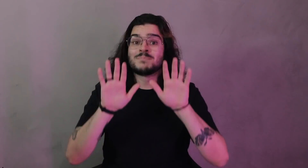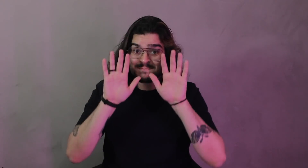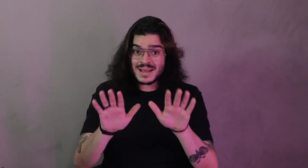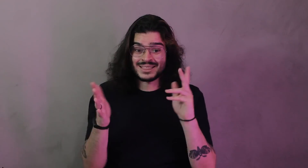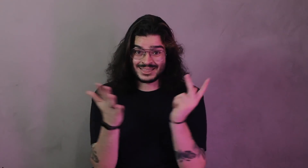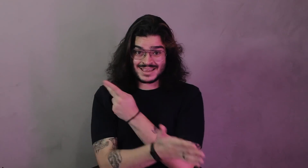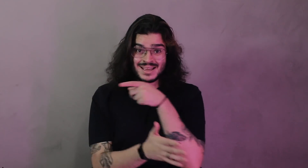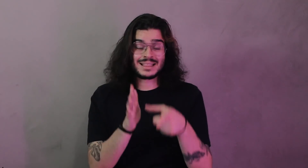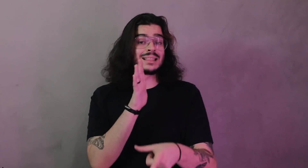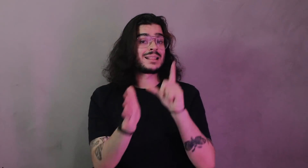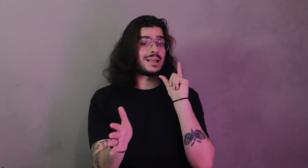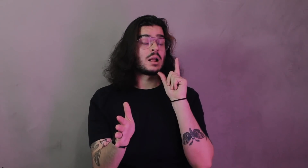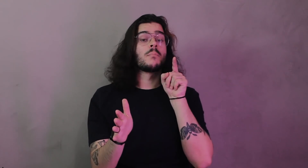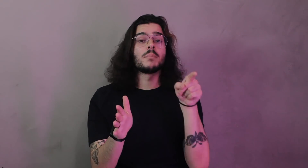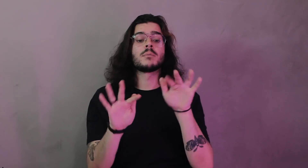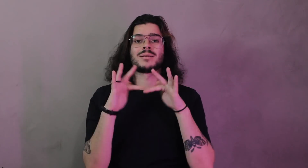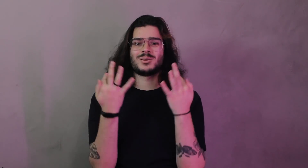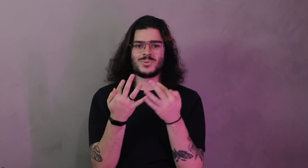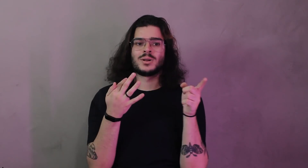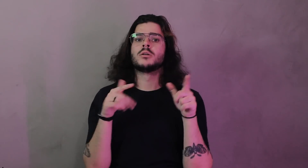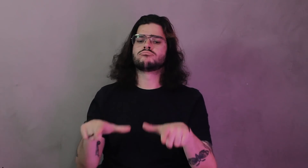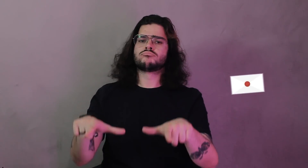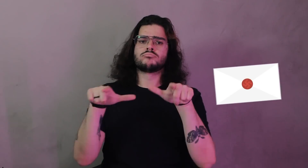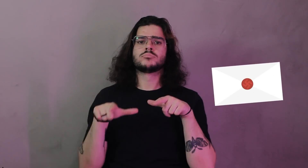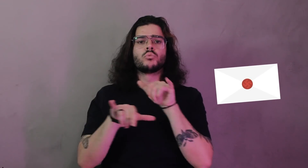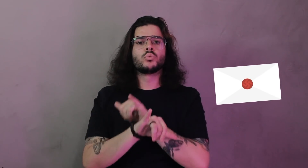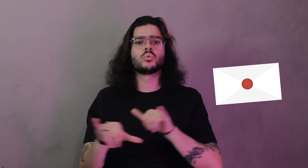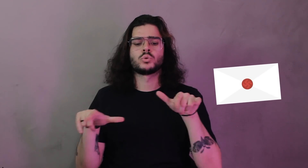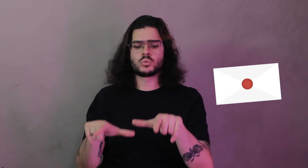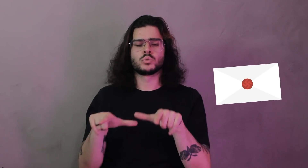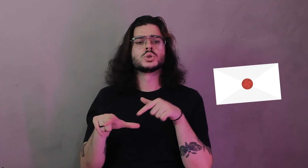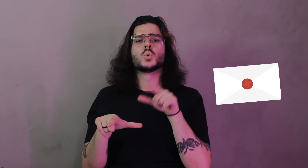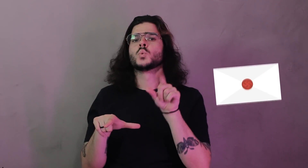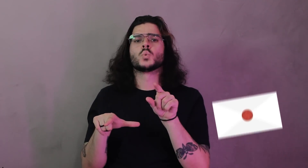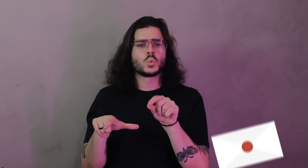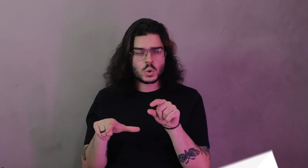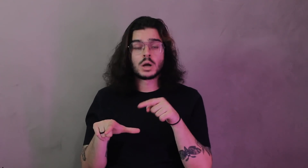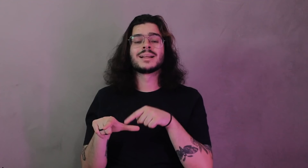However, the family received a notification letter from